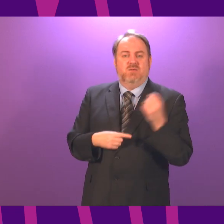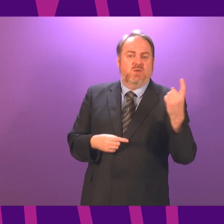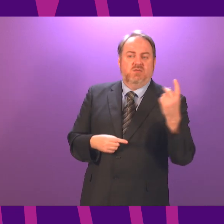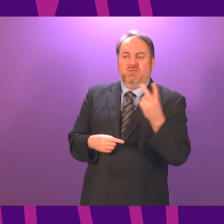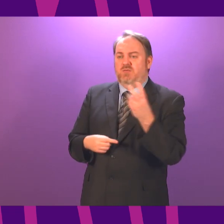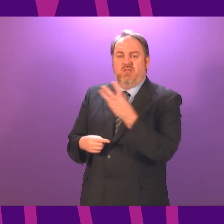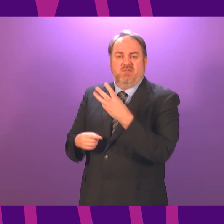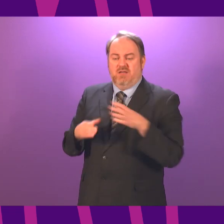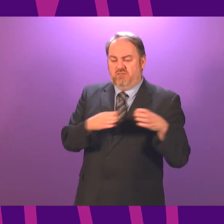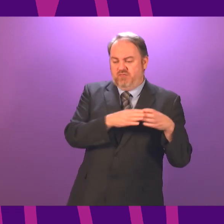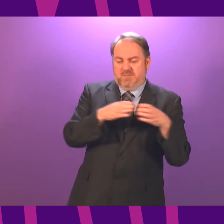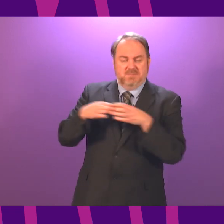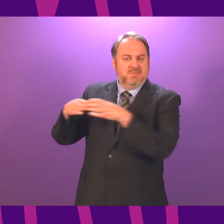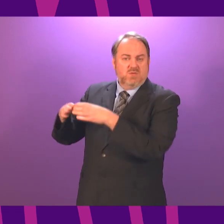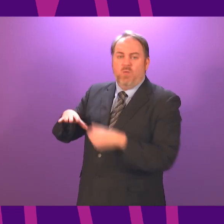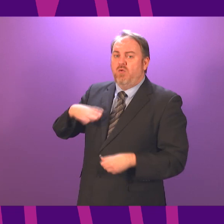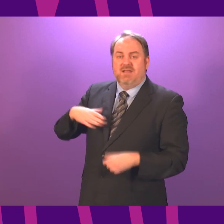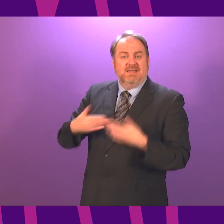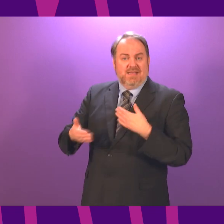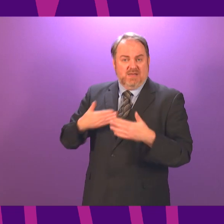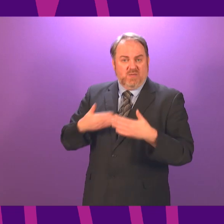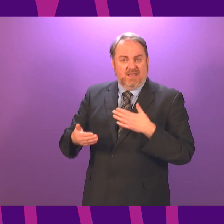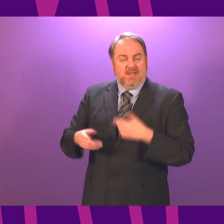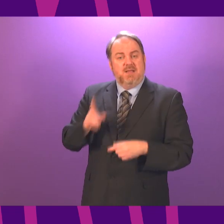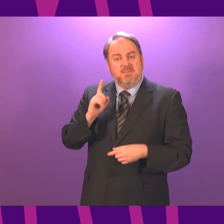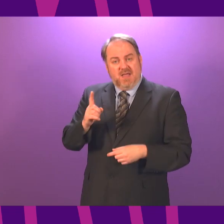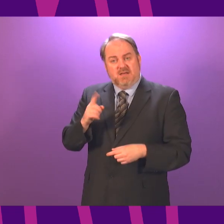at the top of the JCVI list and will be vaccinated soon—they are in the cohort that will be